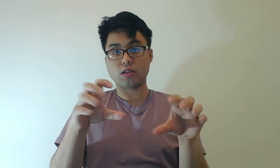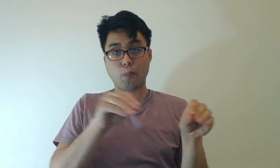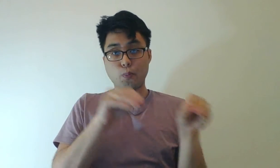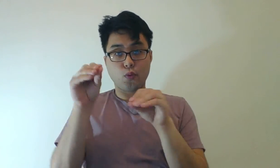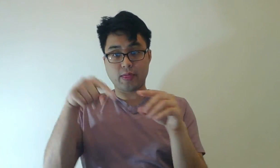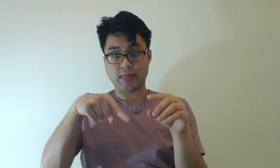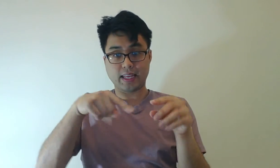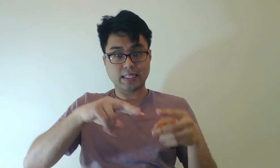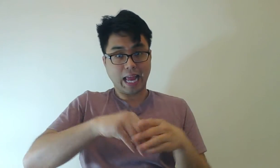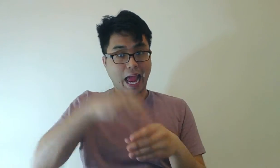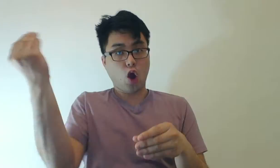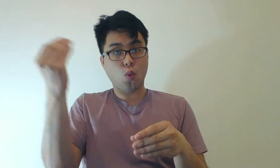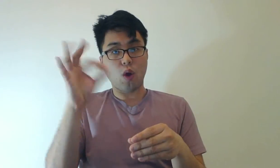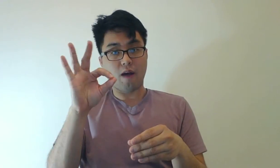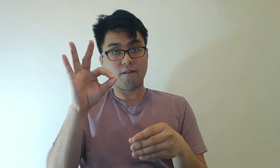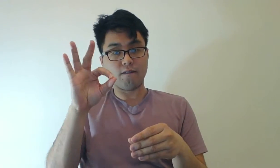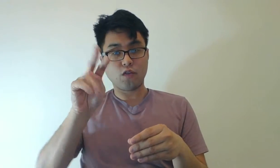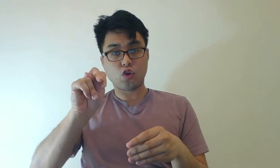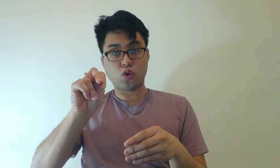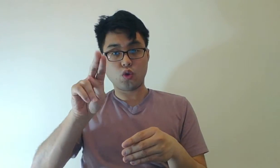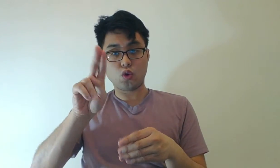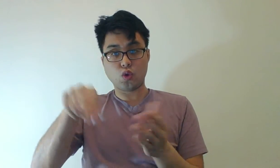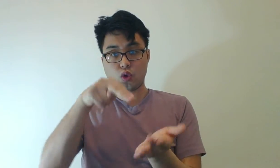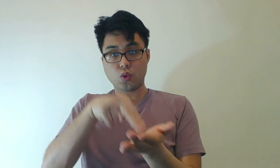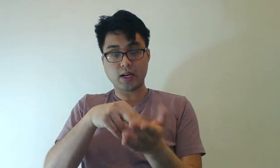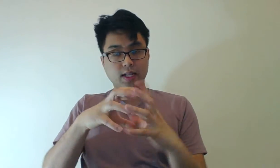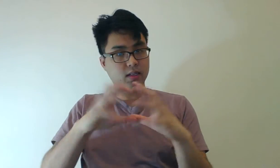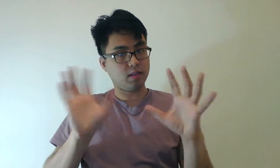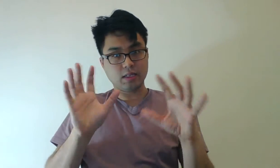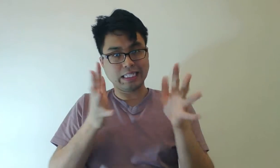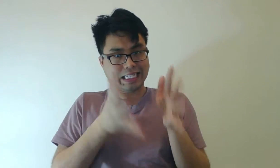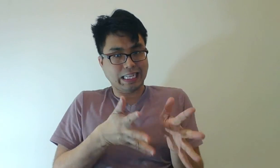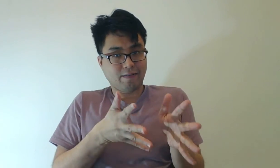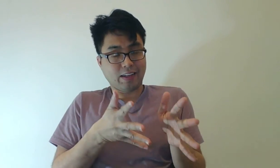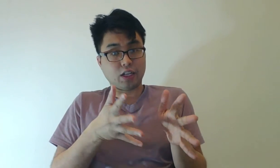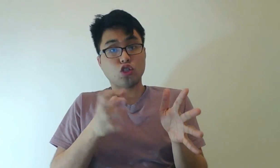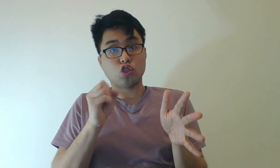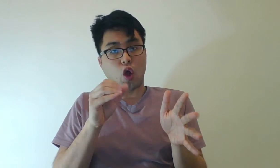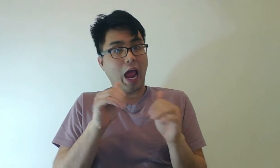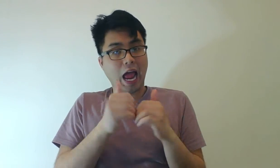you don't want to move DNA out of nucleus, leave it alone